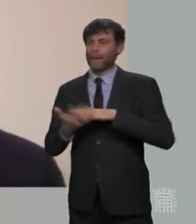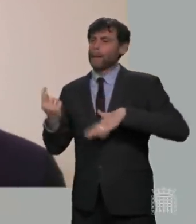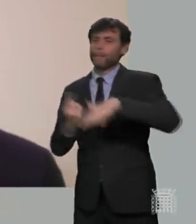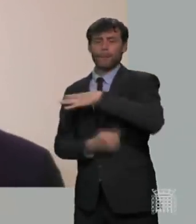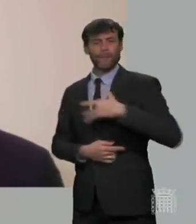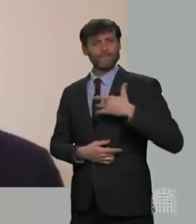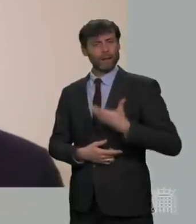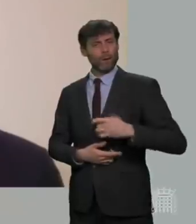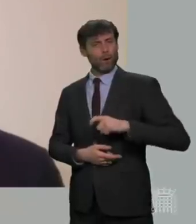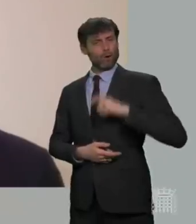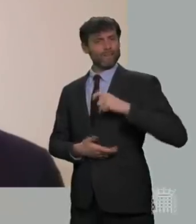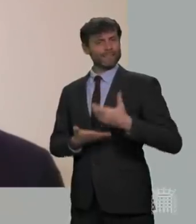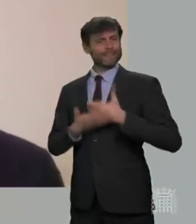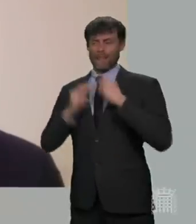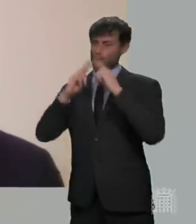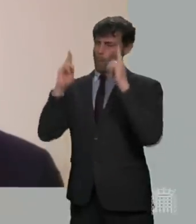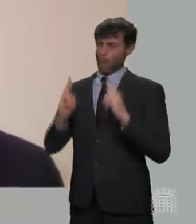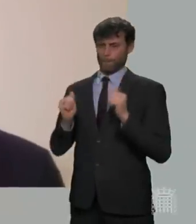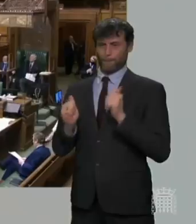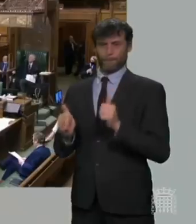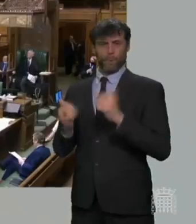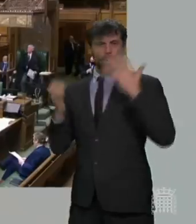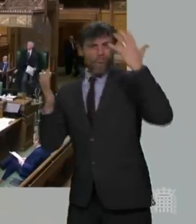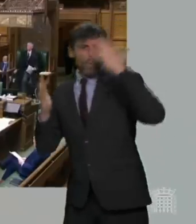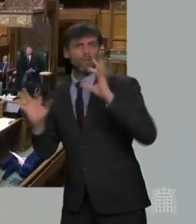irrespective of the weather outside? >> The Prime Minister